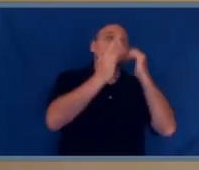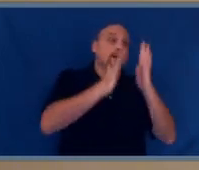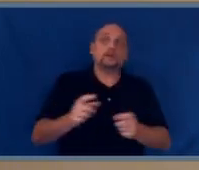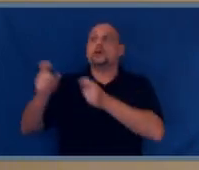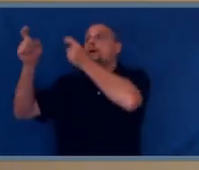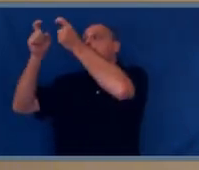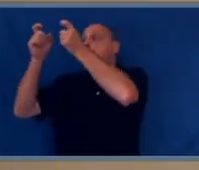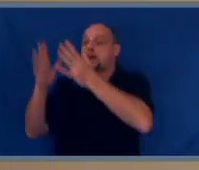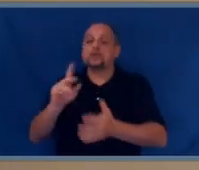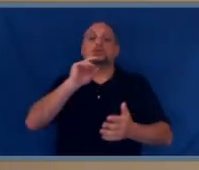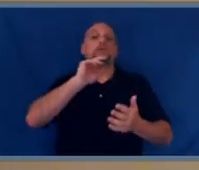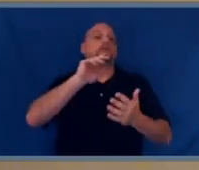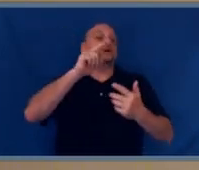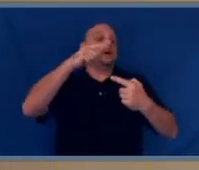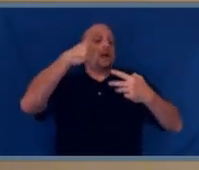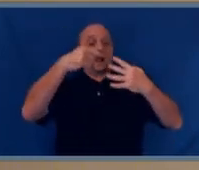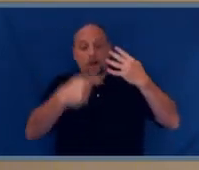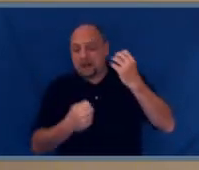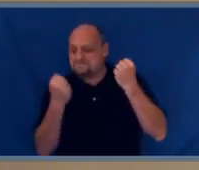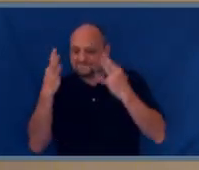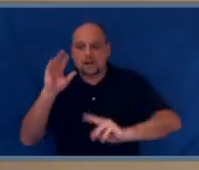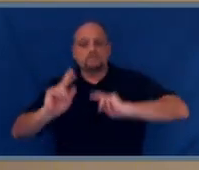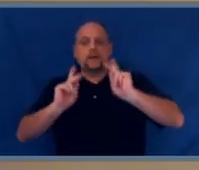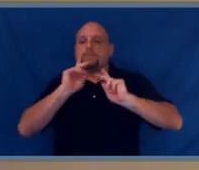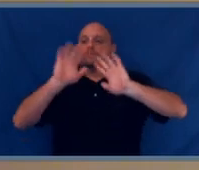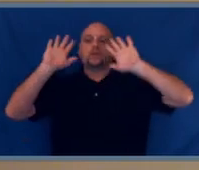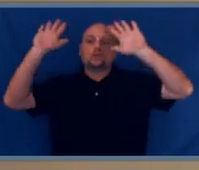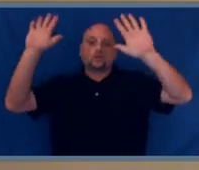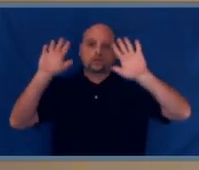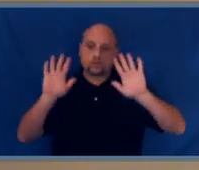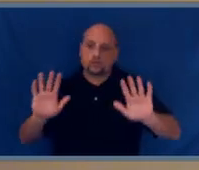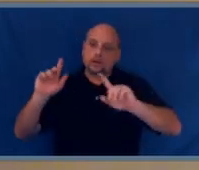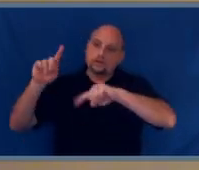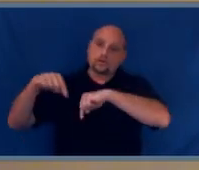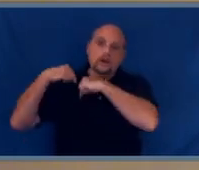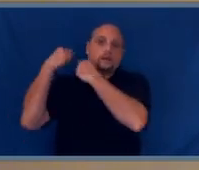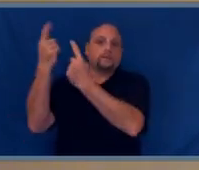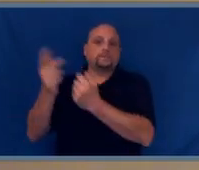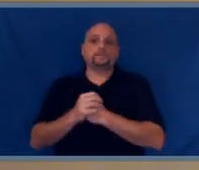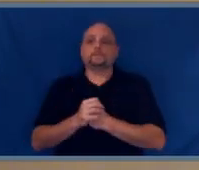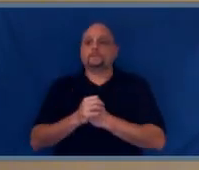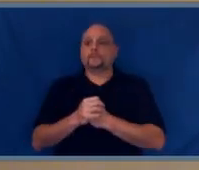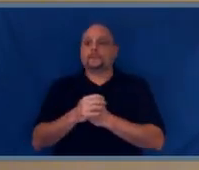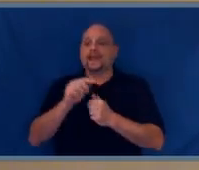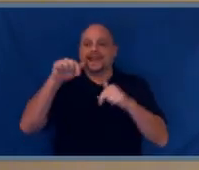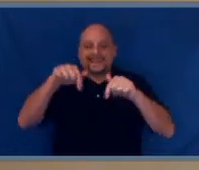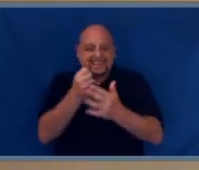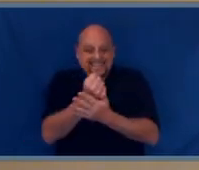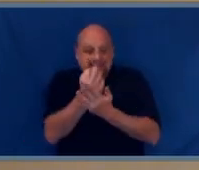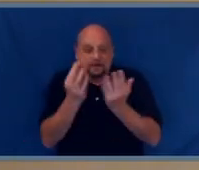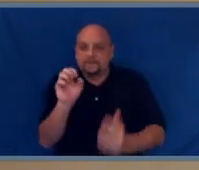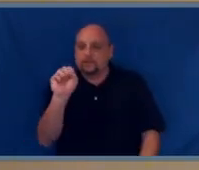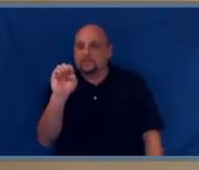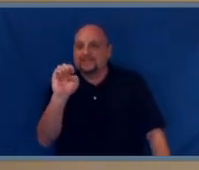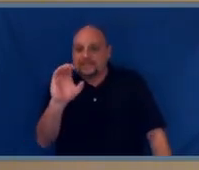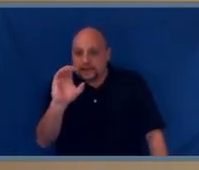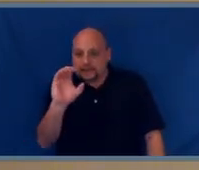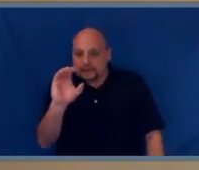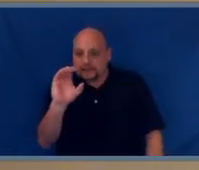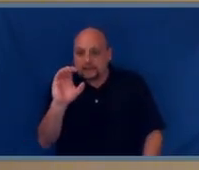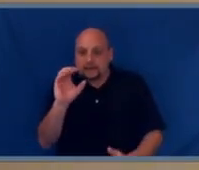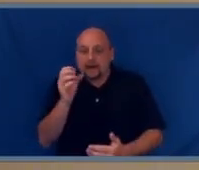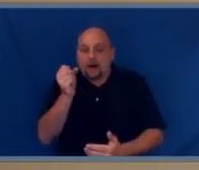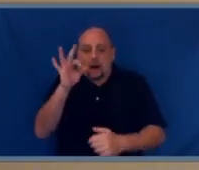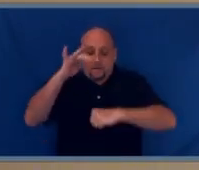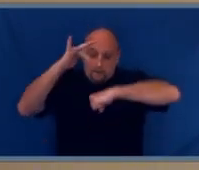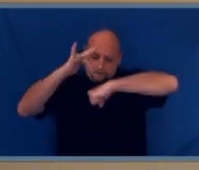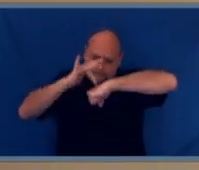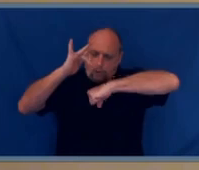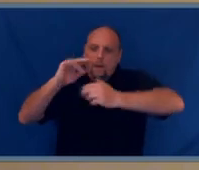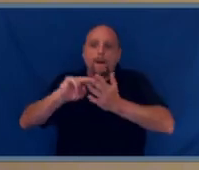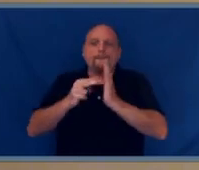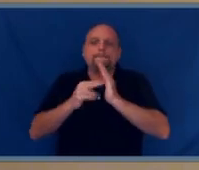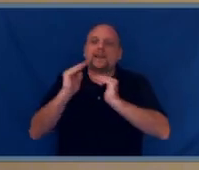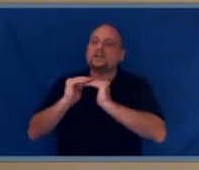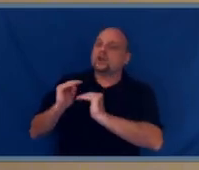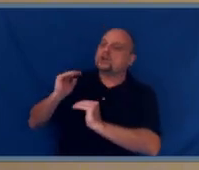IT'S BEEN AN IT MEANS SO MUCH.